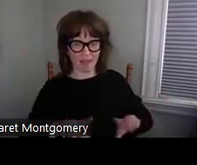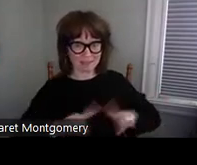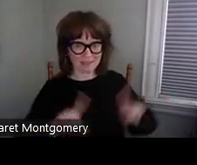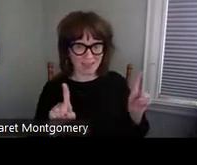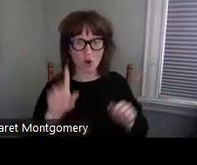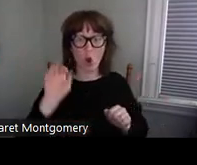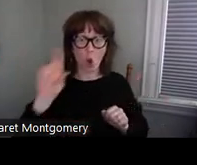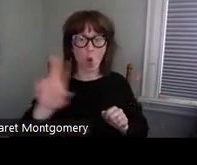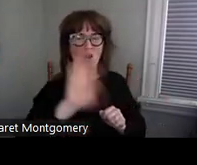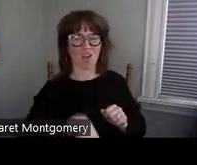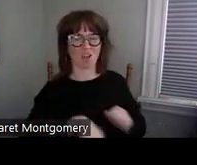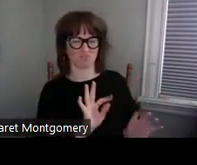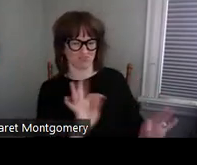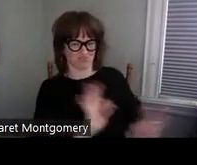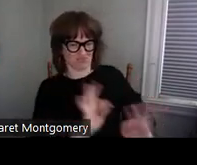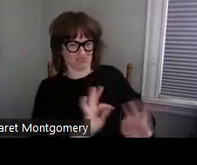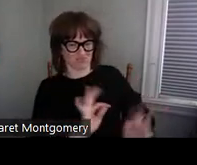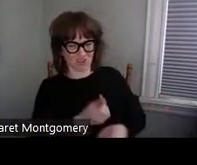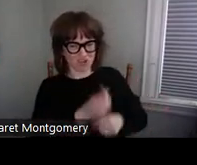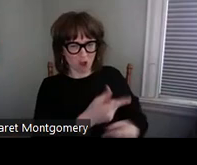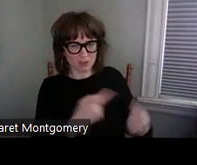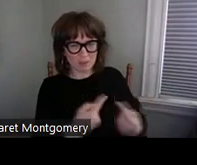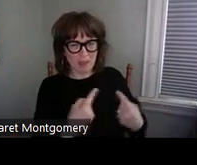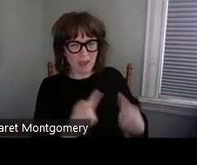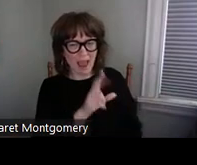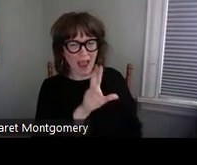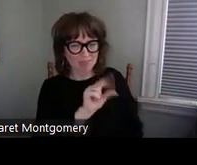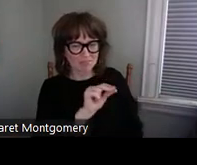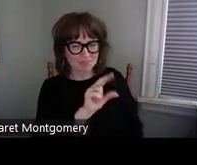pain they've caused it's common for abusers to try to undermine their target's.